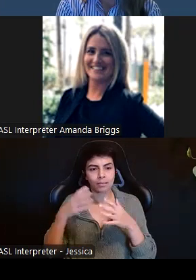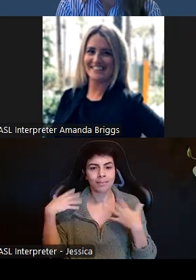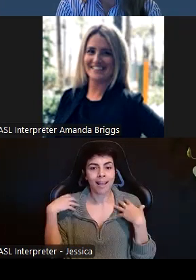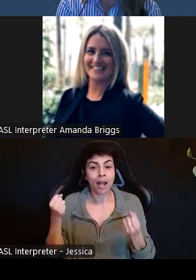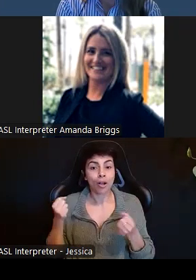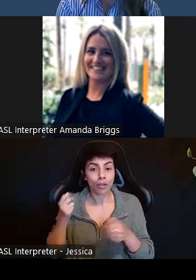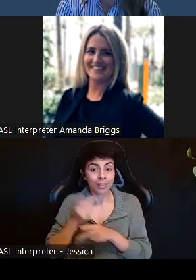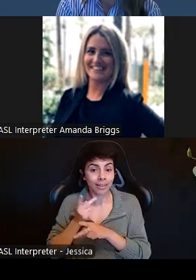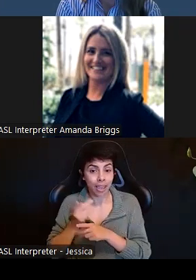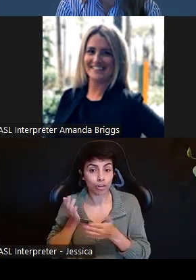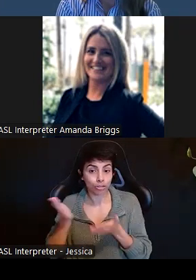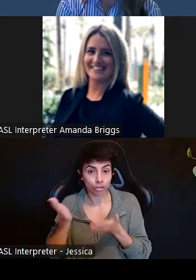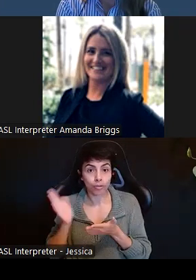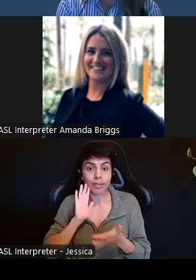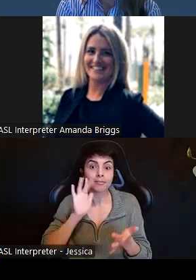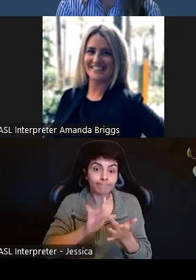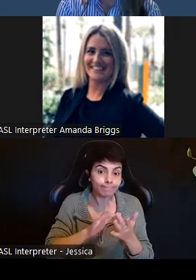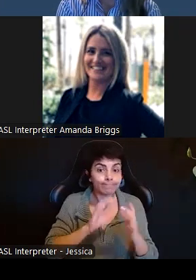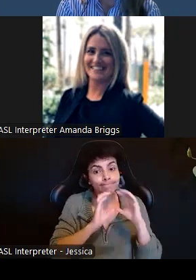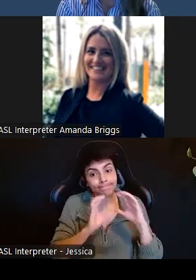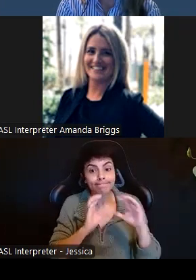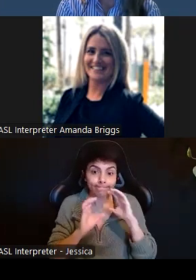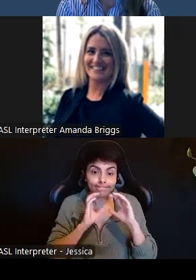or DHCS over the next year about Medi-Cal.